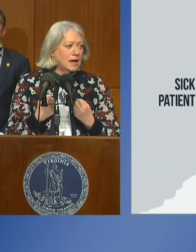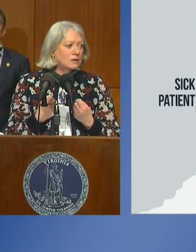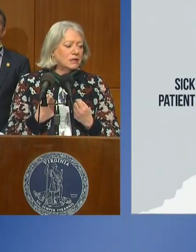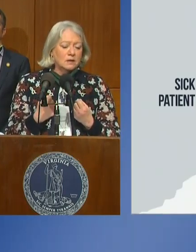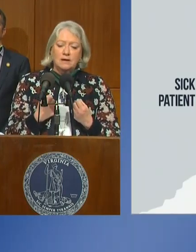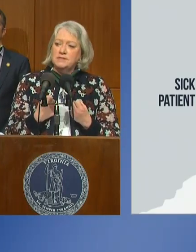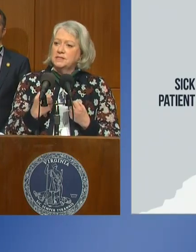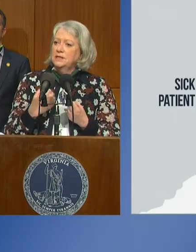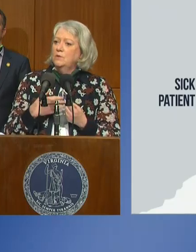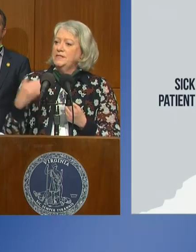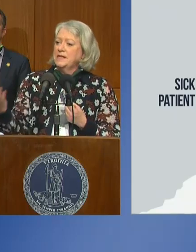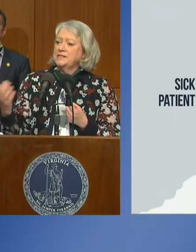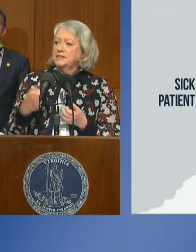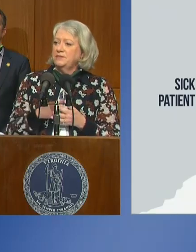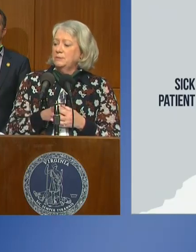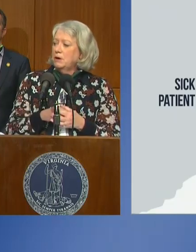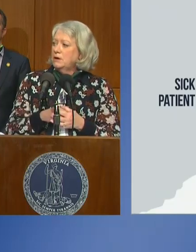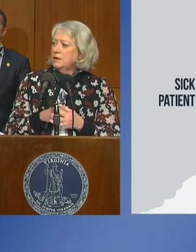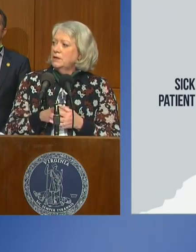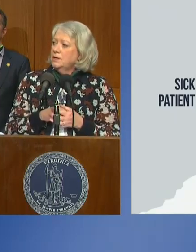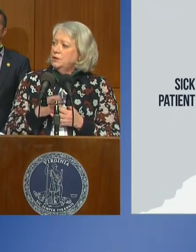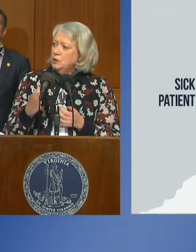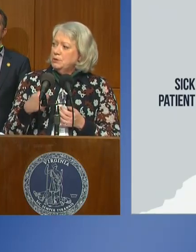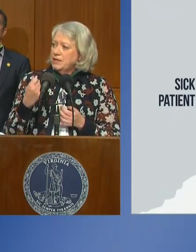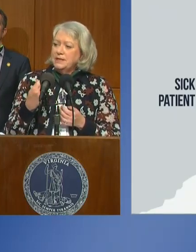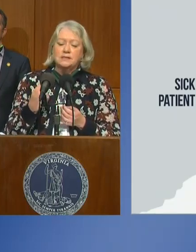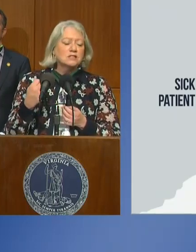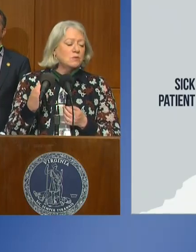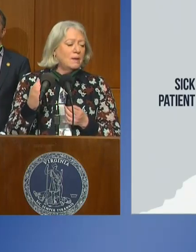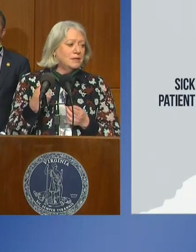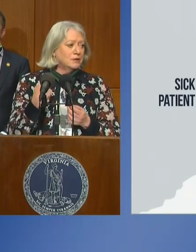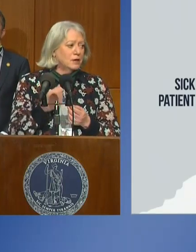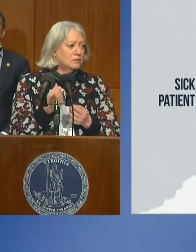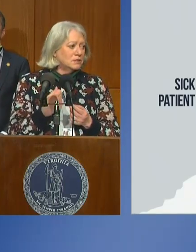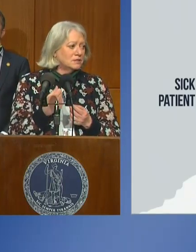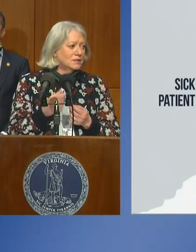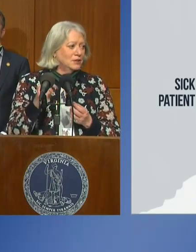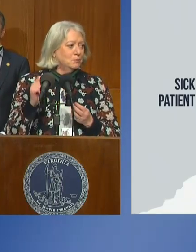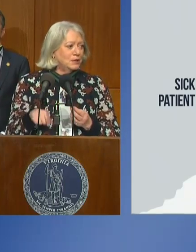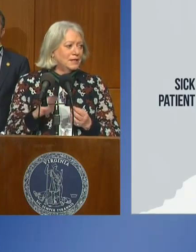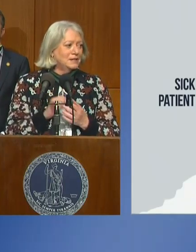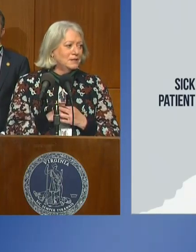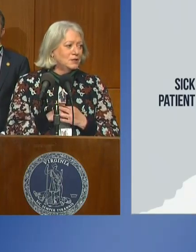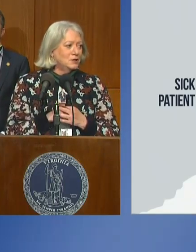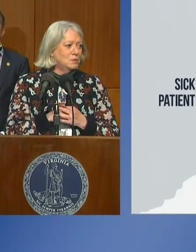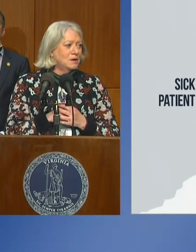HELPED. YOU CAN TAKE IN IT UP I